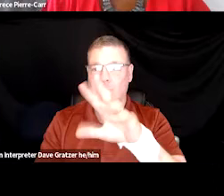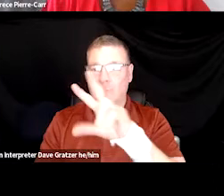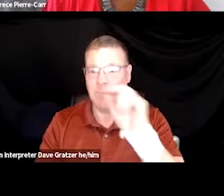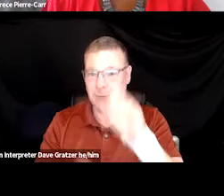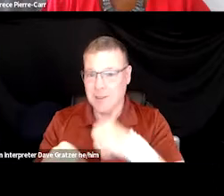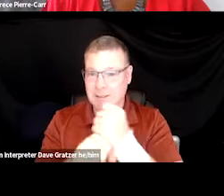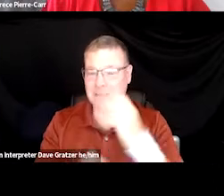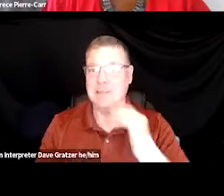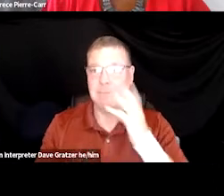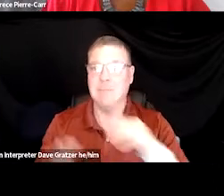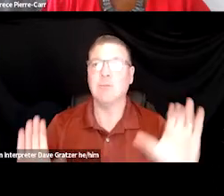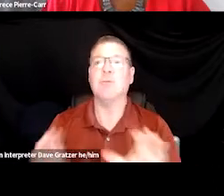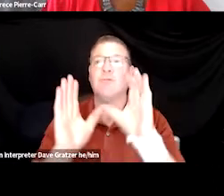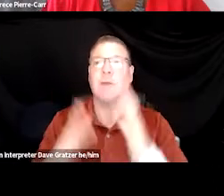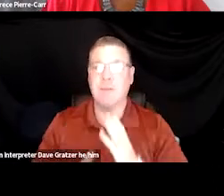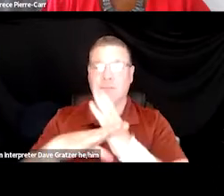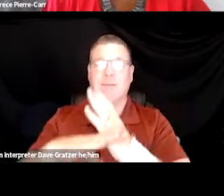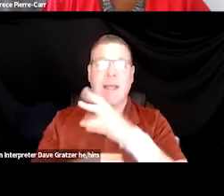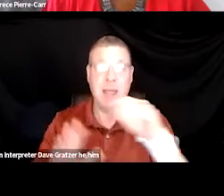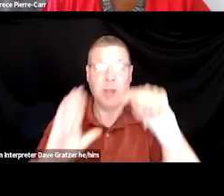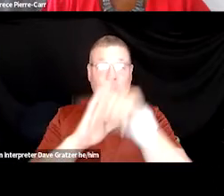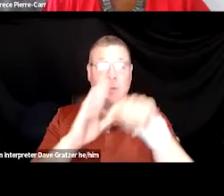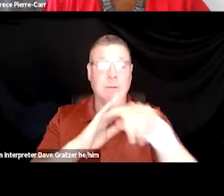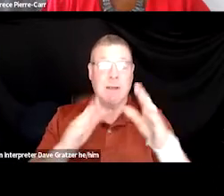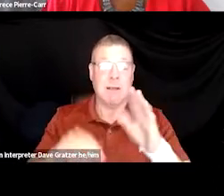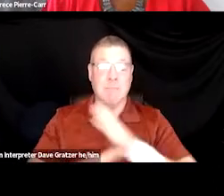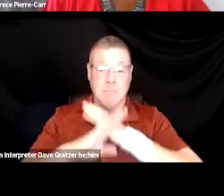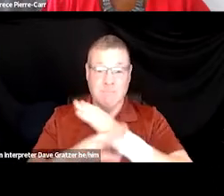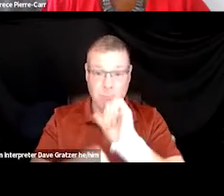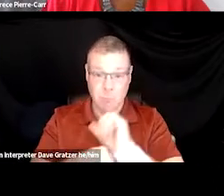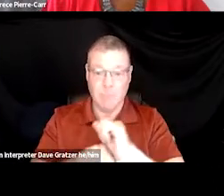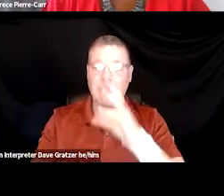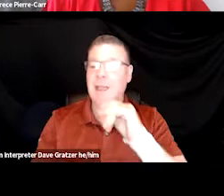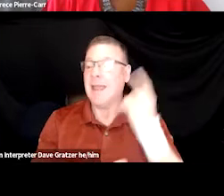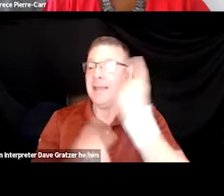in crisis intervention and suicide prevention work, and is considered an international expert